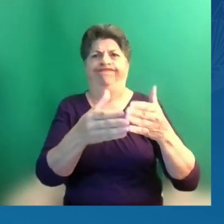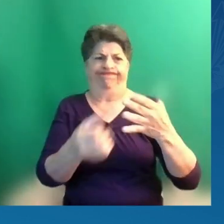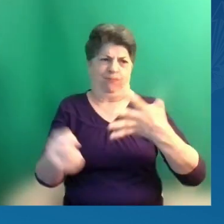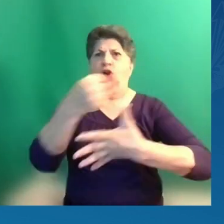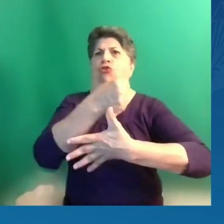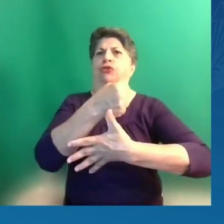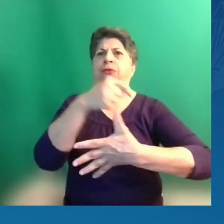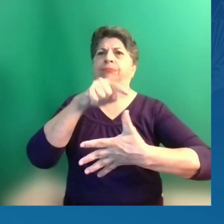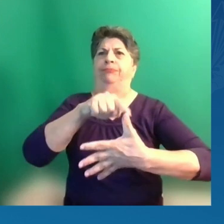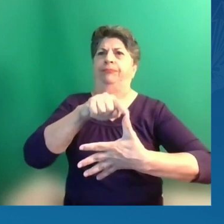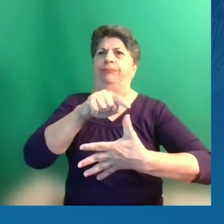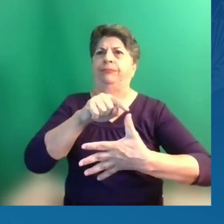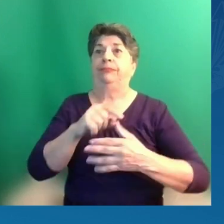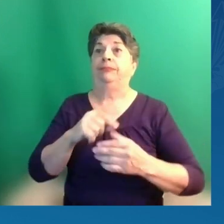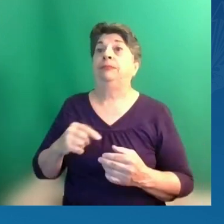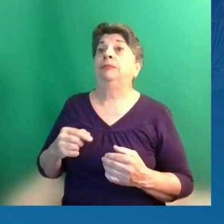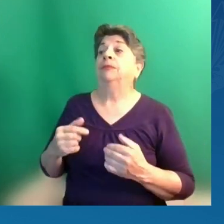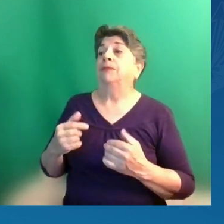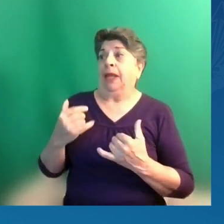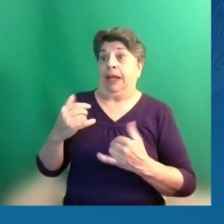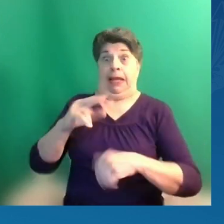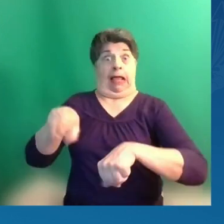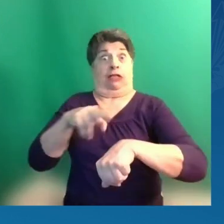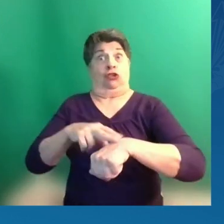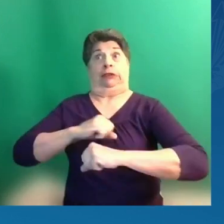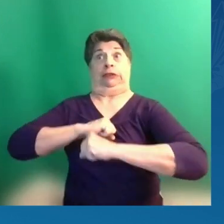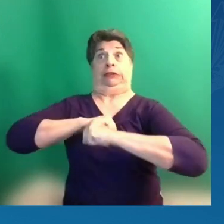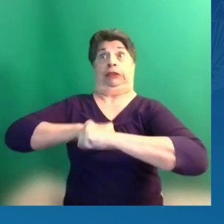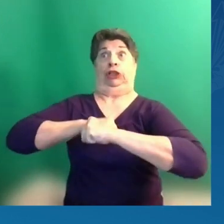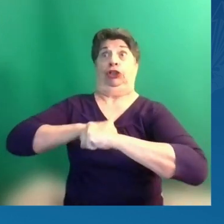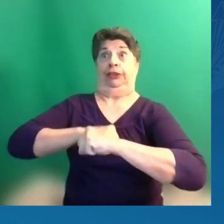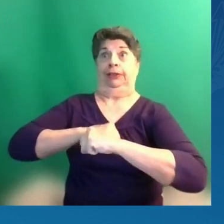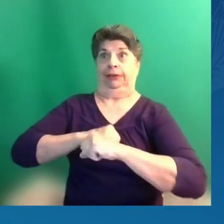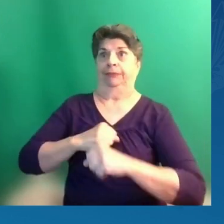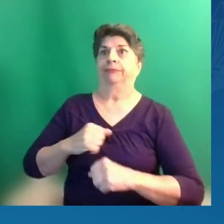I'm pleased to introduce Alice Albright, the CEO of the Millennium Challenge Corporation.